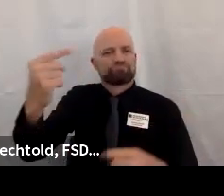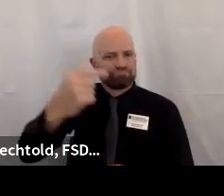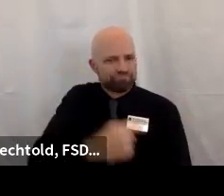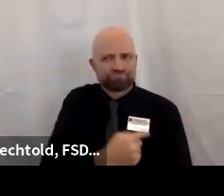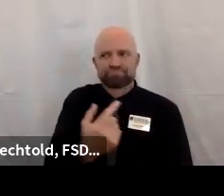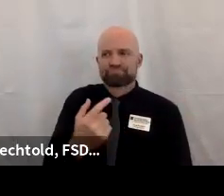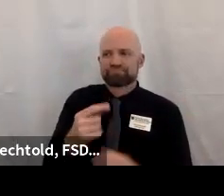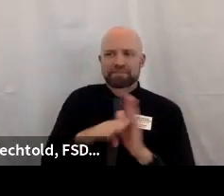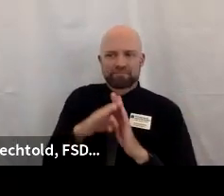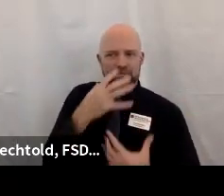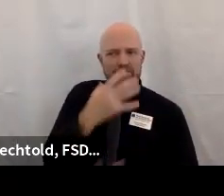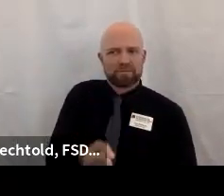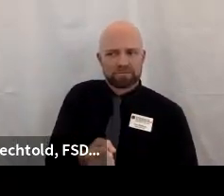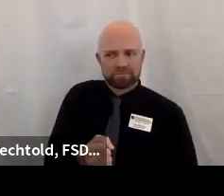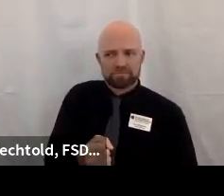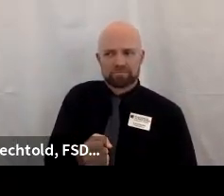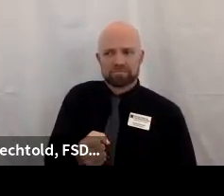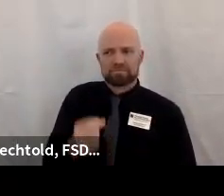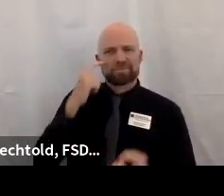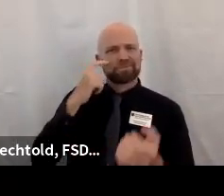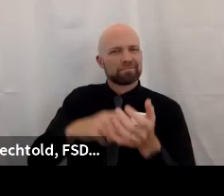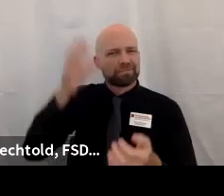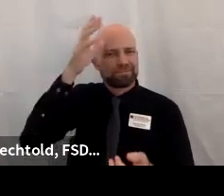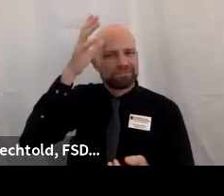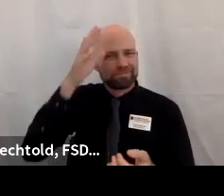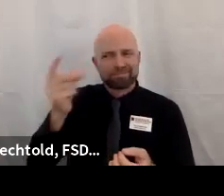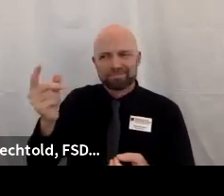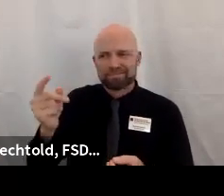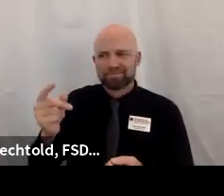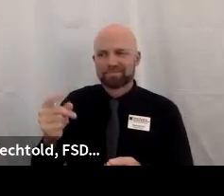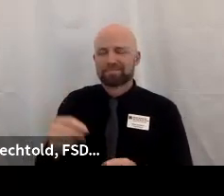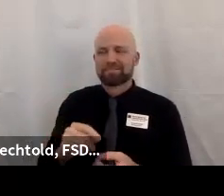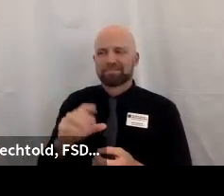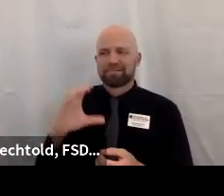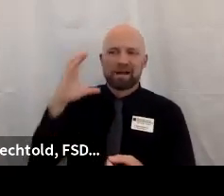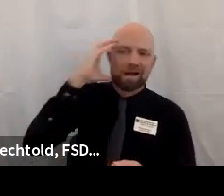And finally he is able to, he's built up the confidence to try